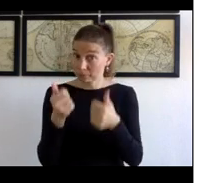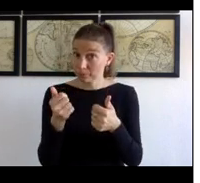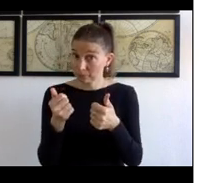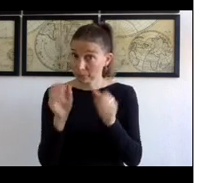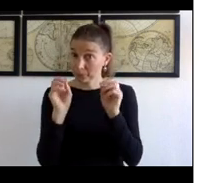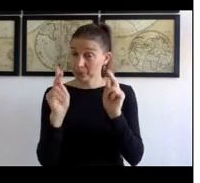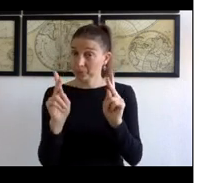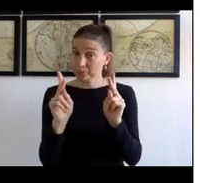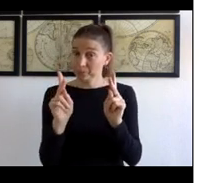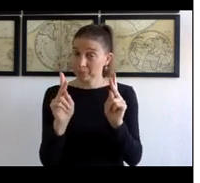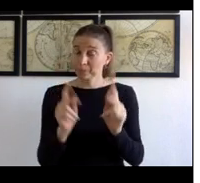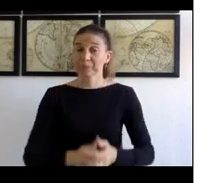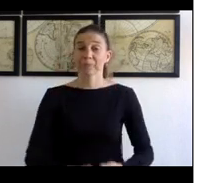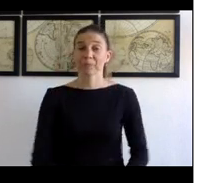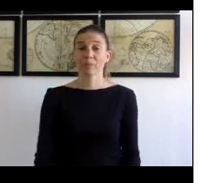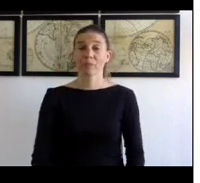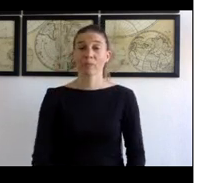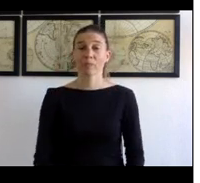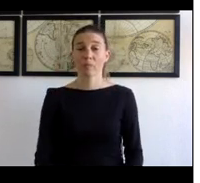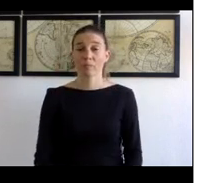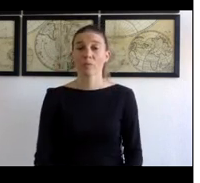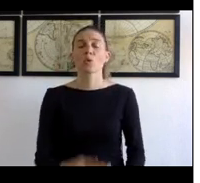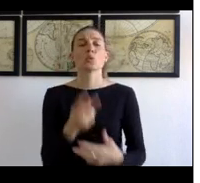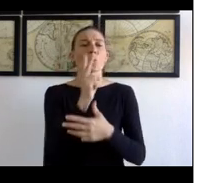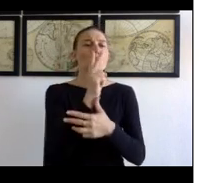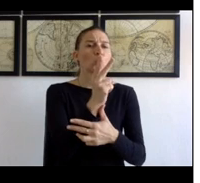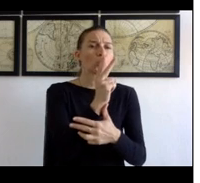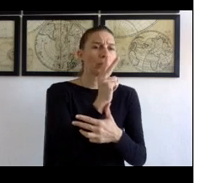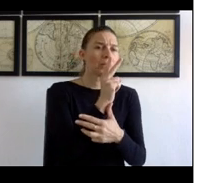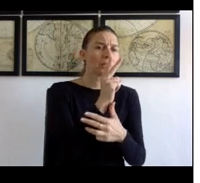I'll give you two or three minutes each to comment on the questions.